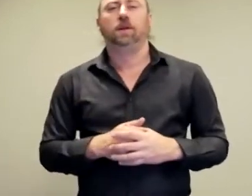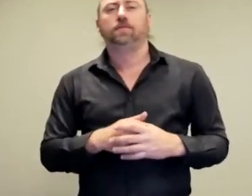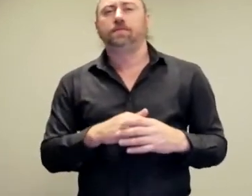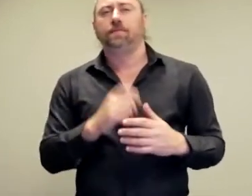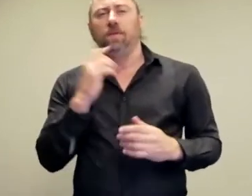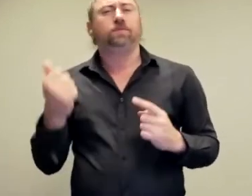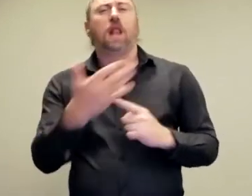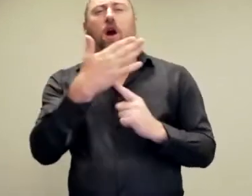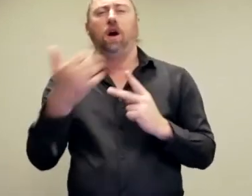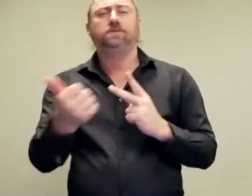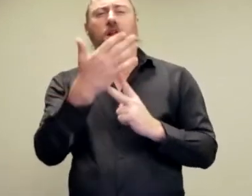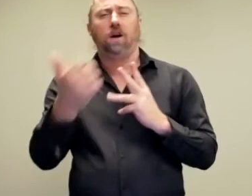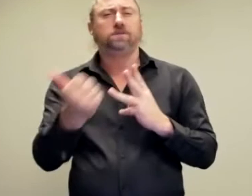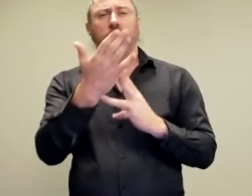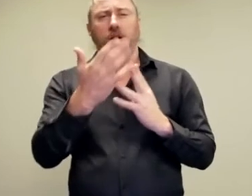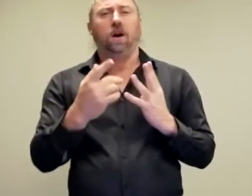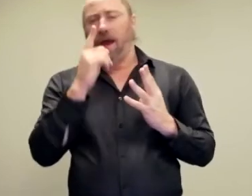slides we can pause for some questions.